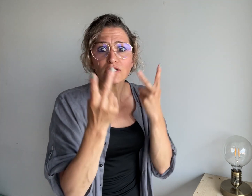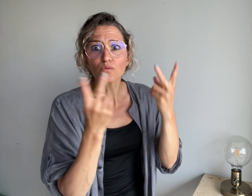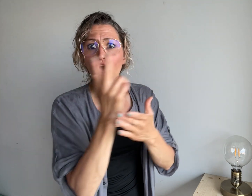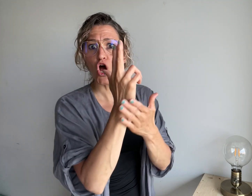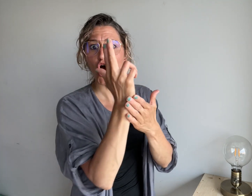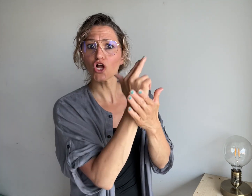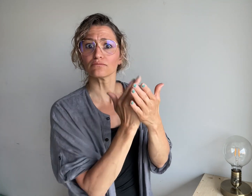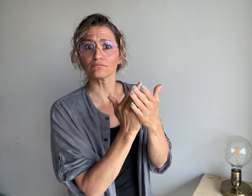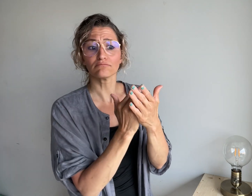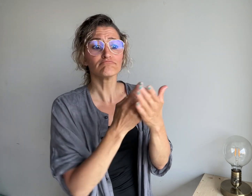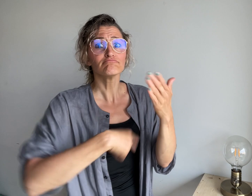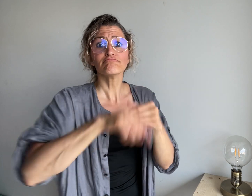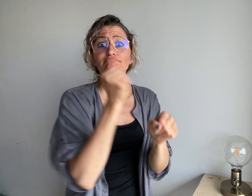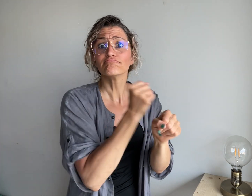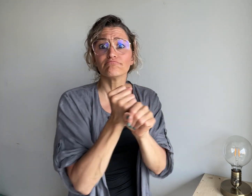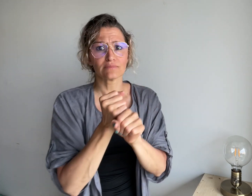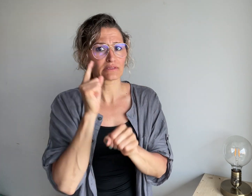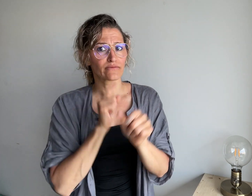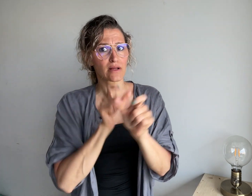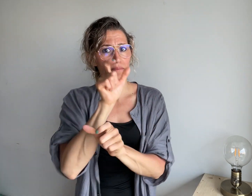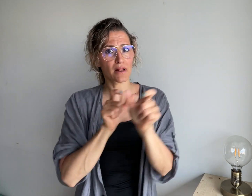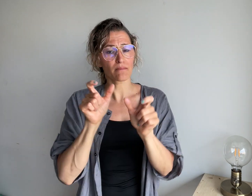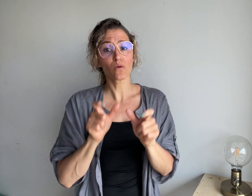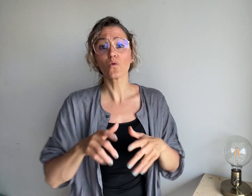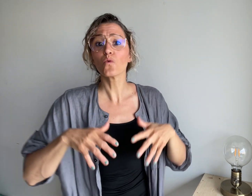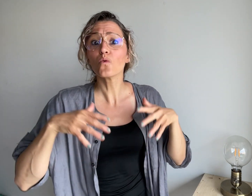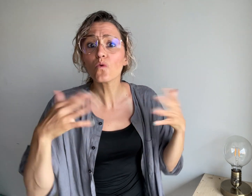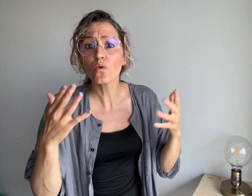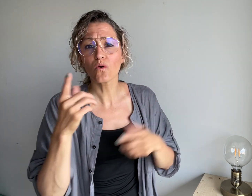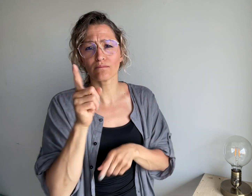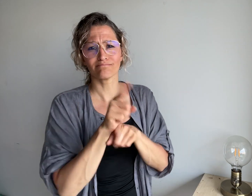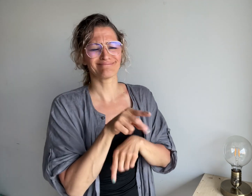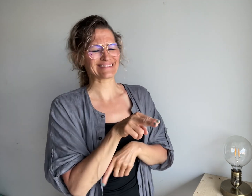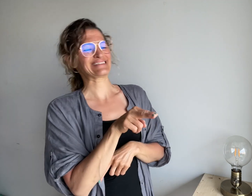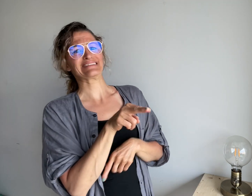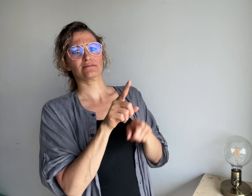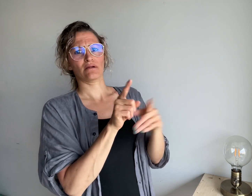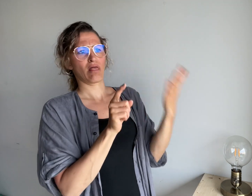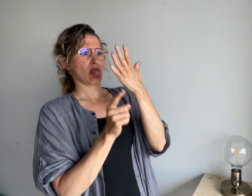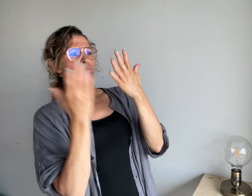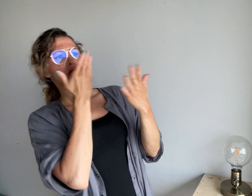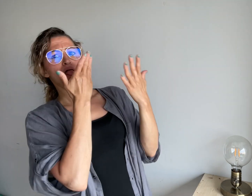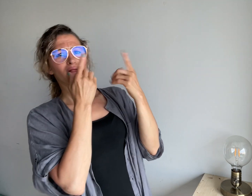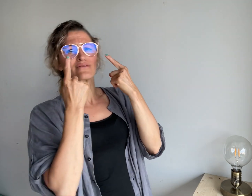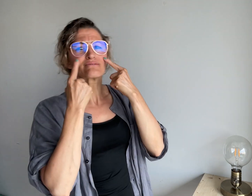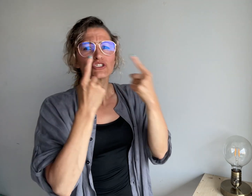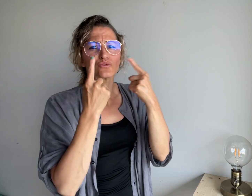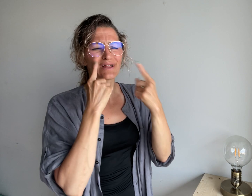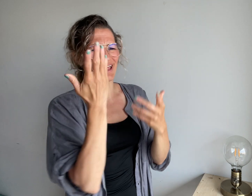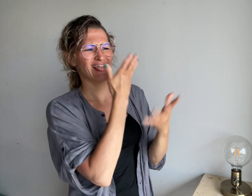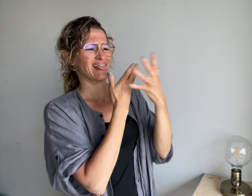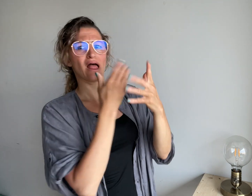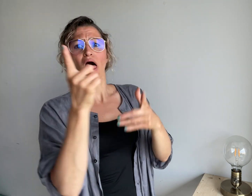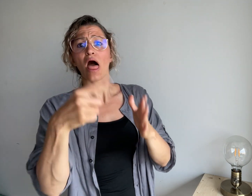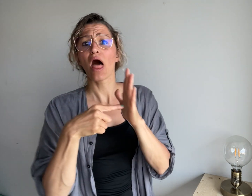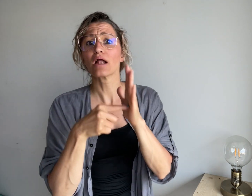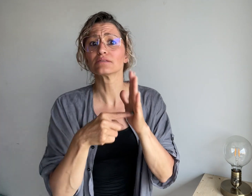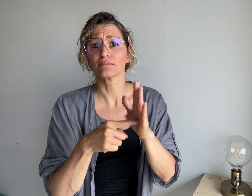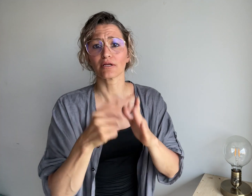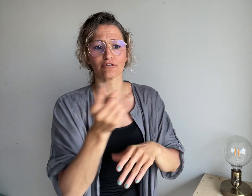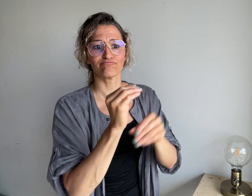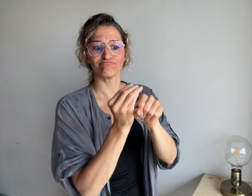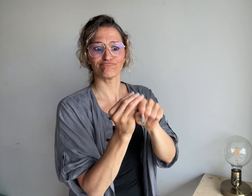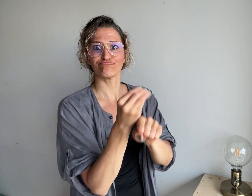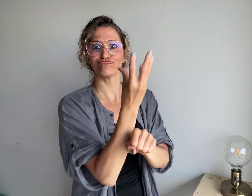removing visual distractions such as tall flowers on a table.